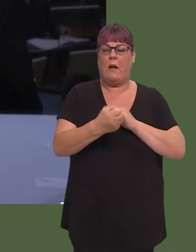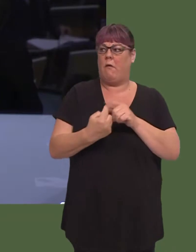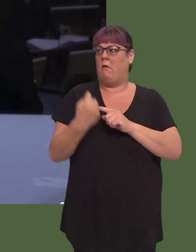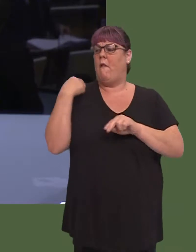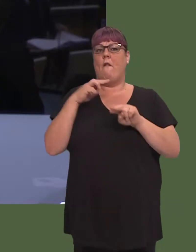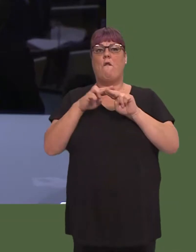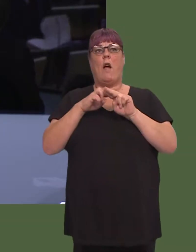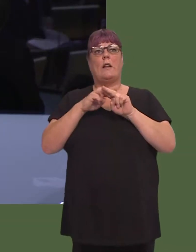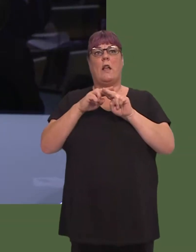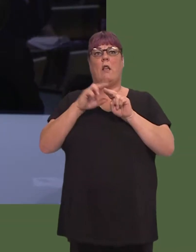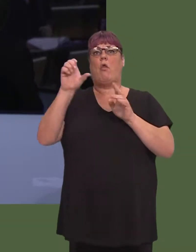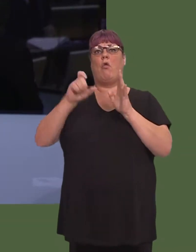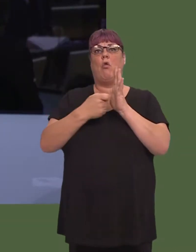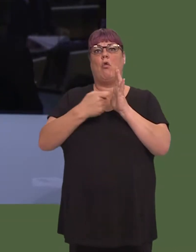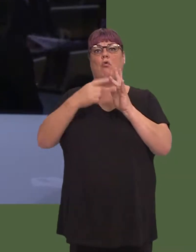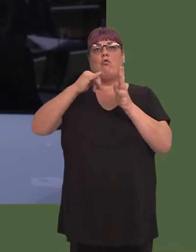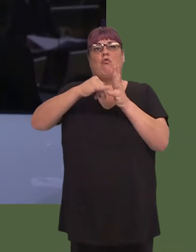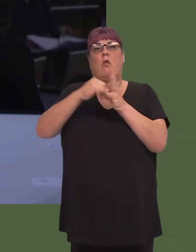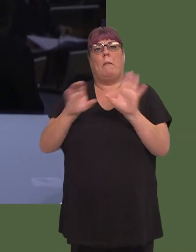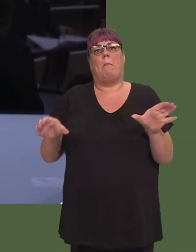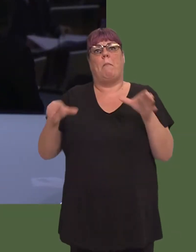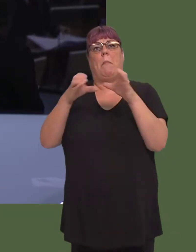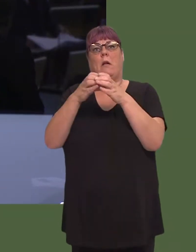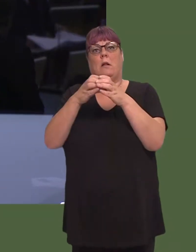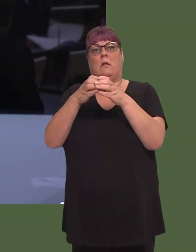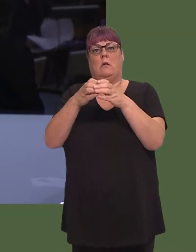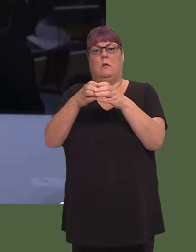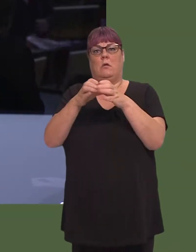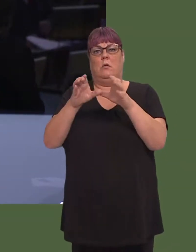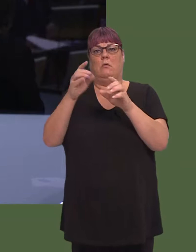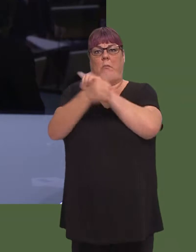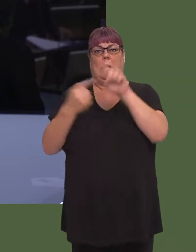the university sector. Unfortunately, Welsh universities saw the biggest drop in the UK